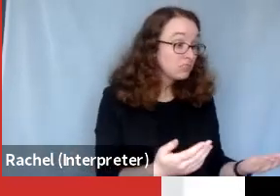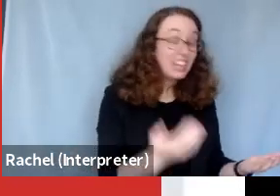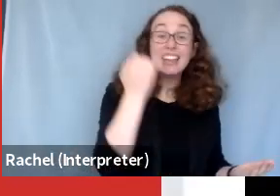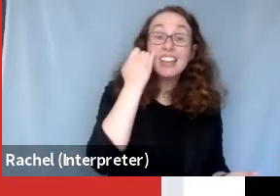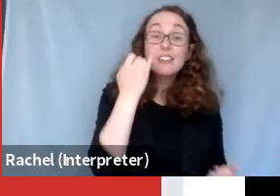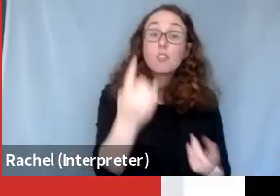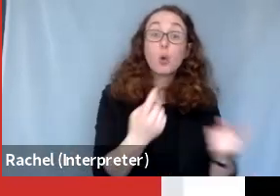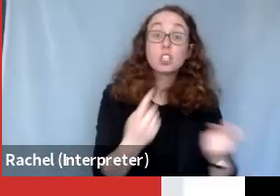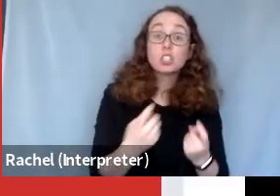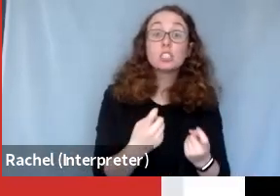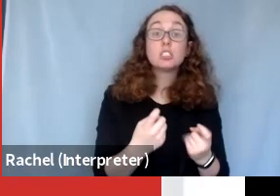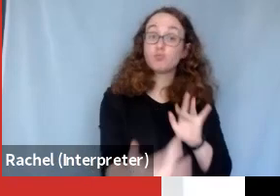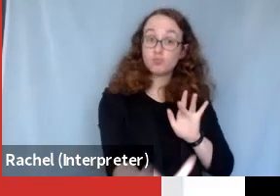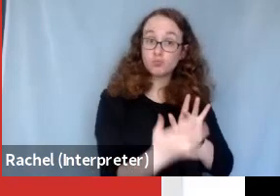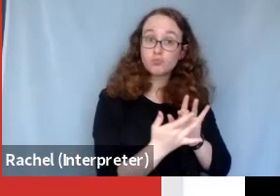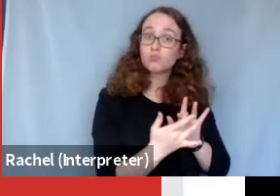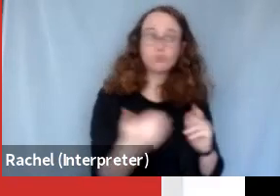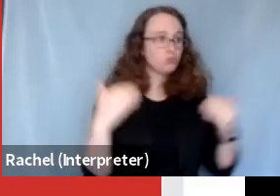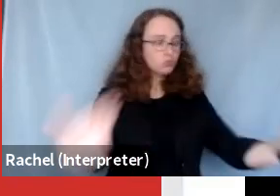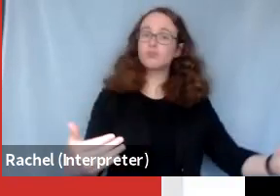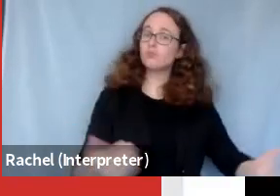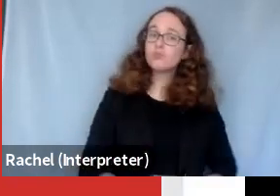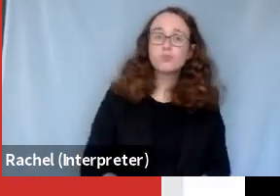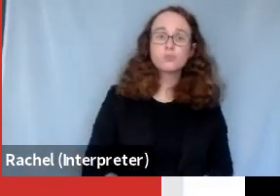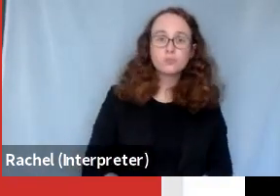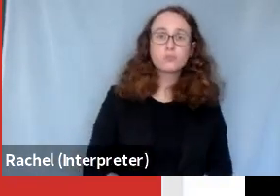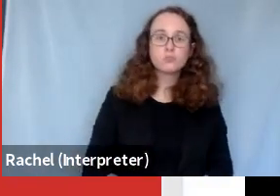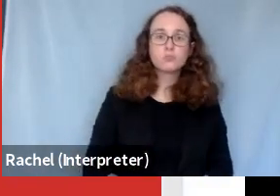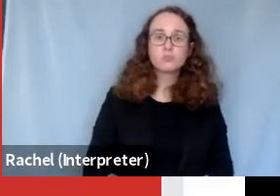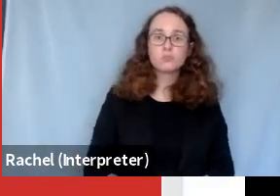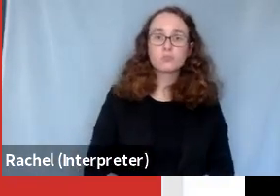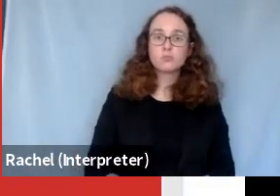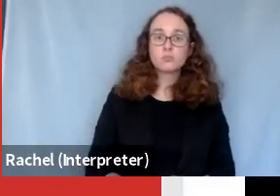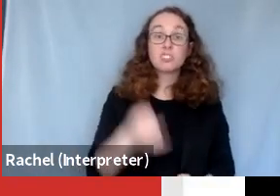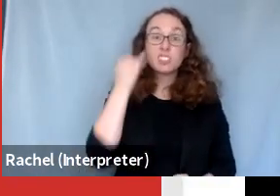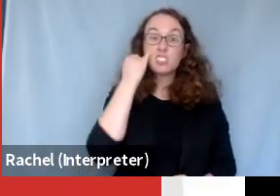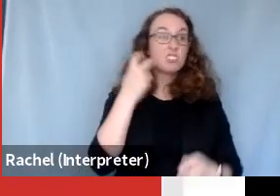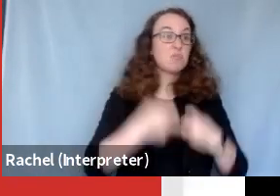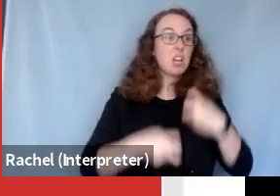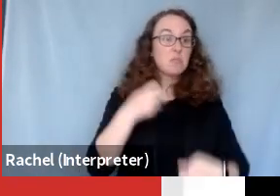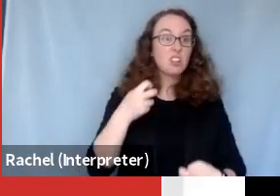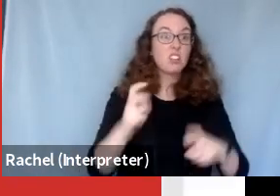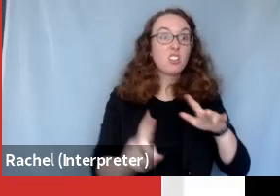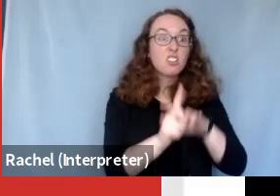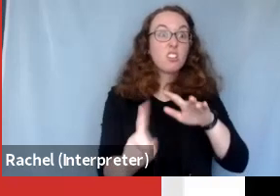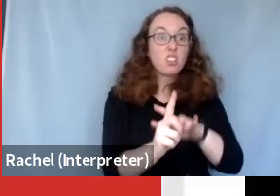Reach out, don't hesitate and if you have any issues with with specific course materials or books we're here to